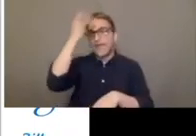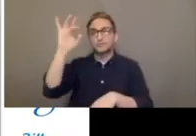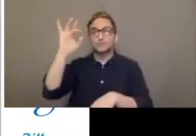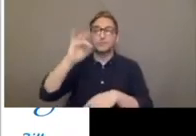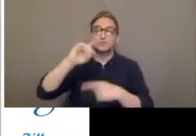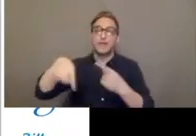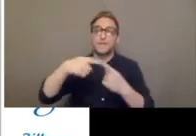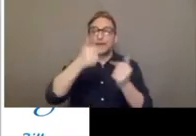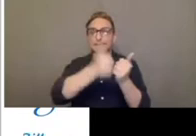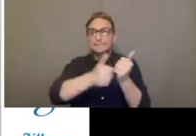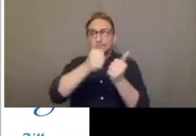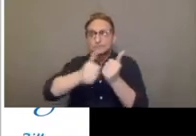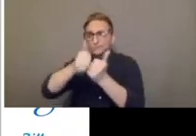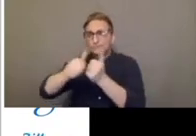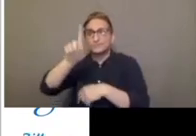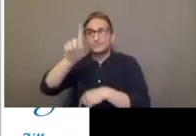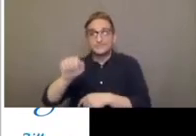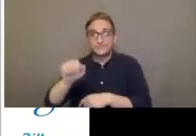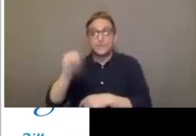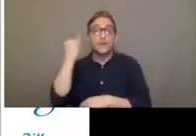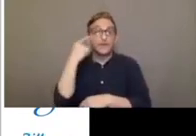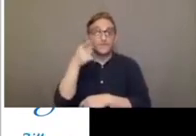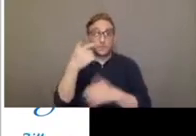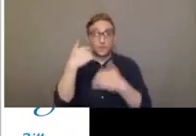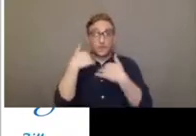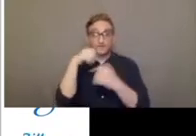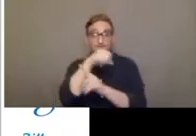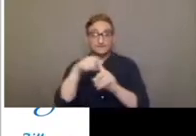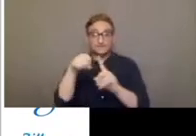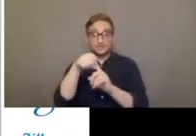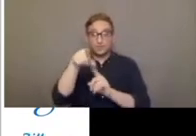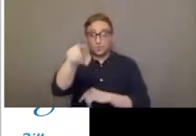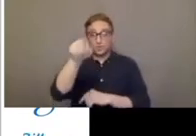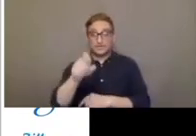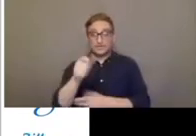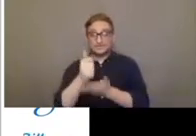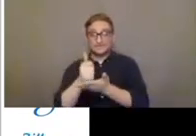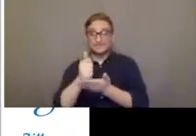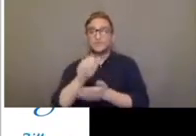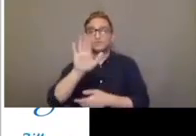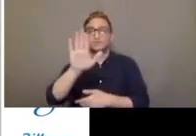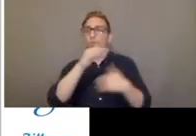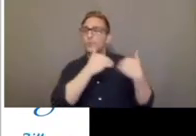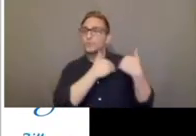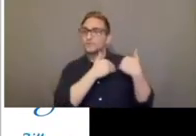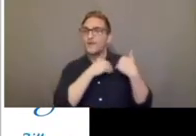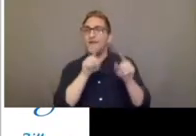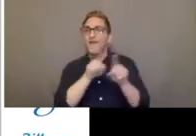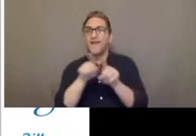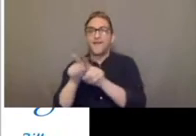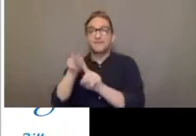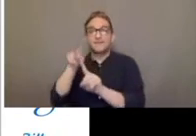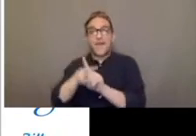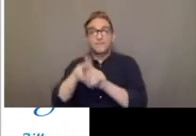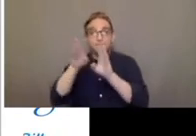have a situation where you need assistance, it's your responsibility as the applicant